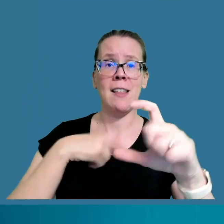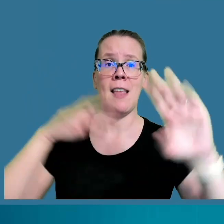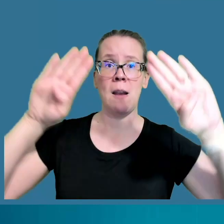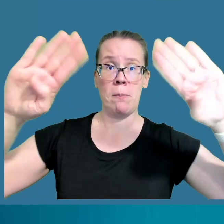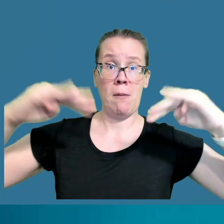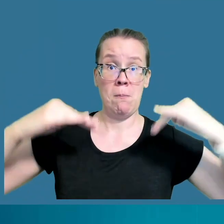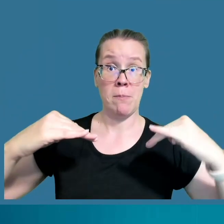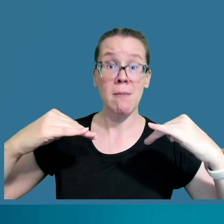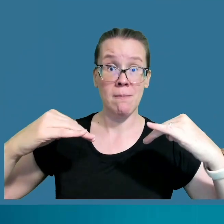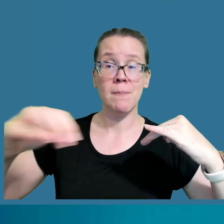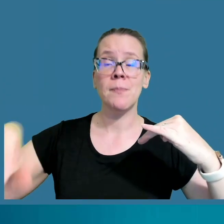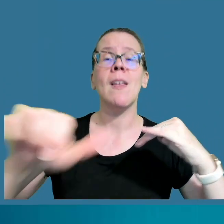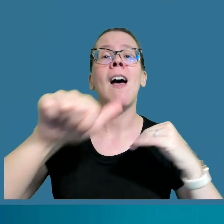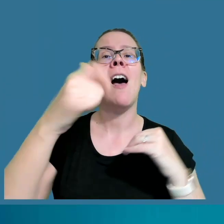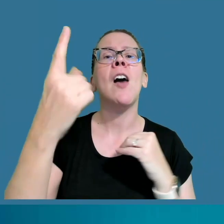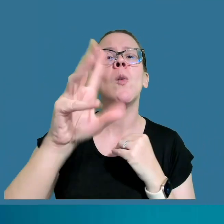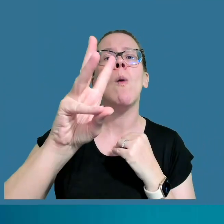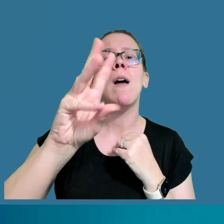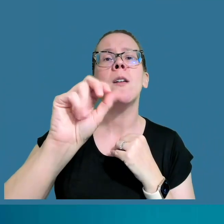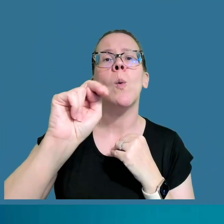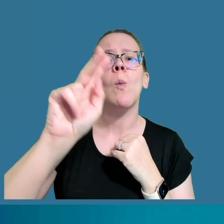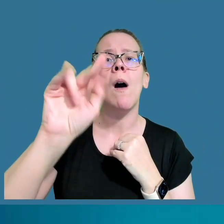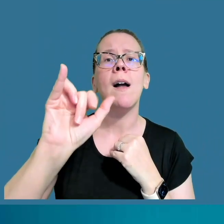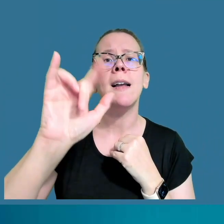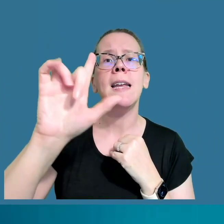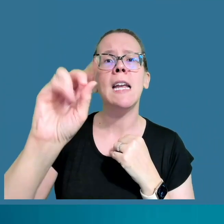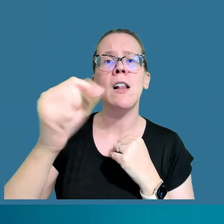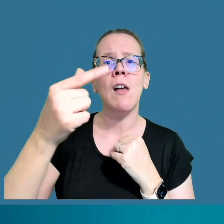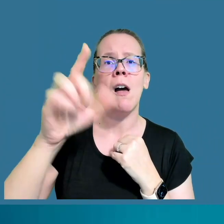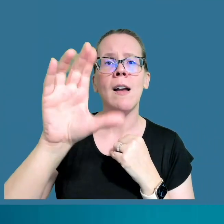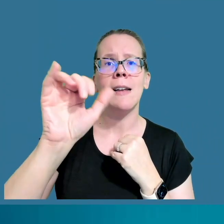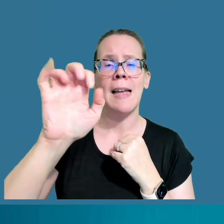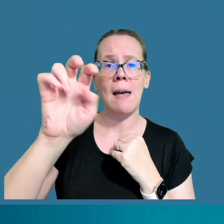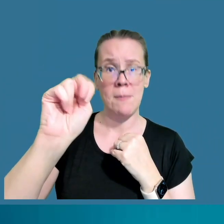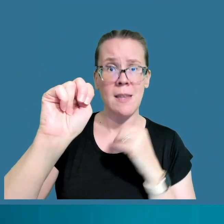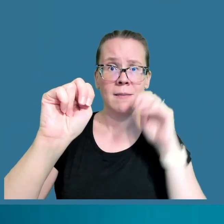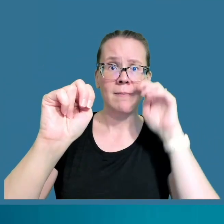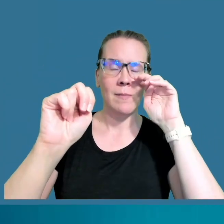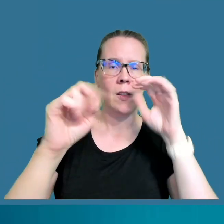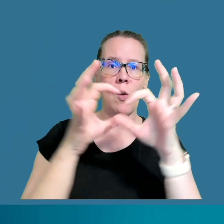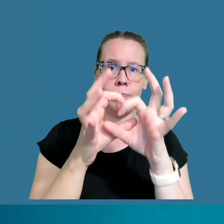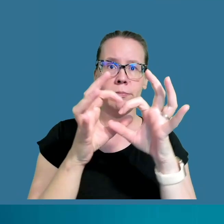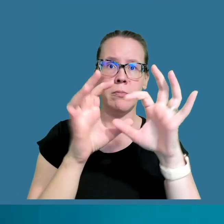cut center and then add the corner pieces on. And then they also have a wonky log